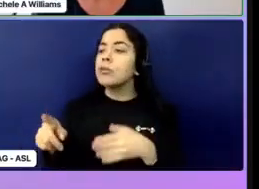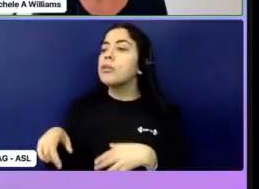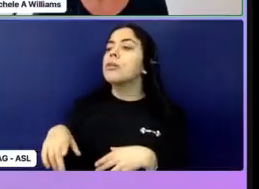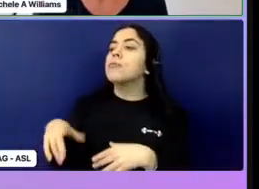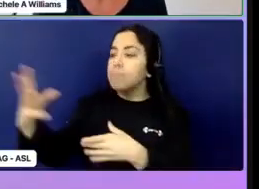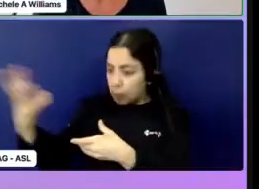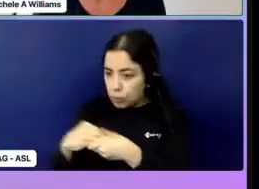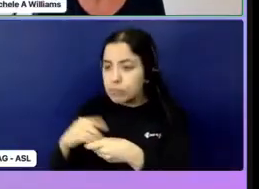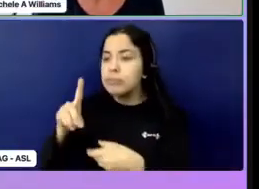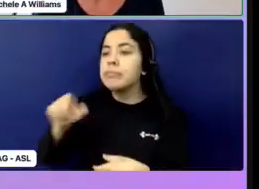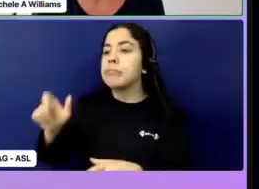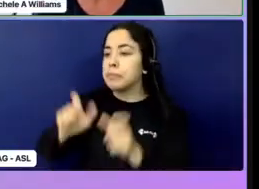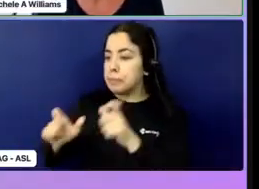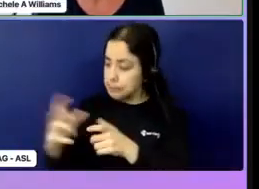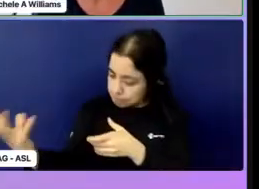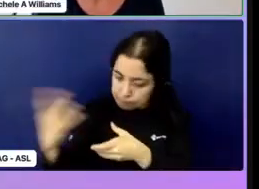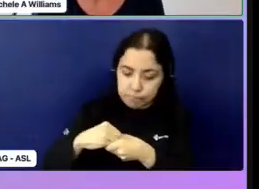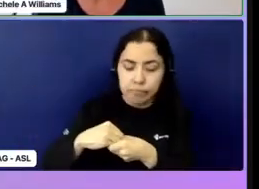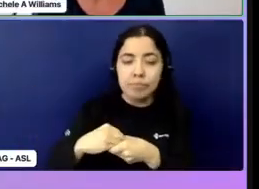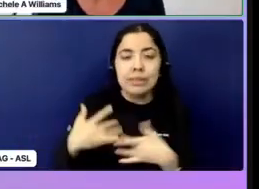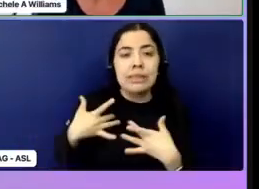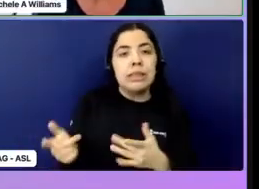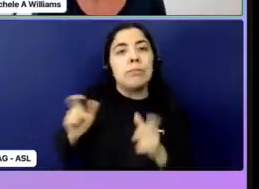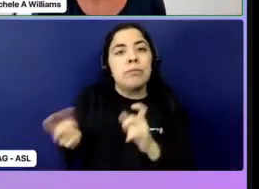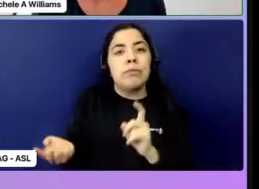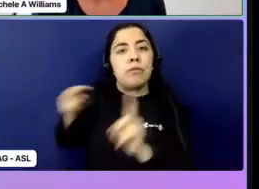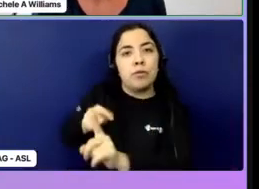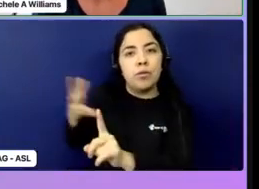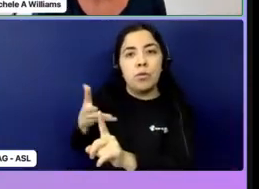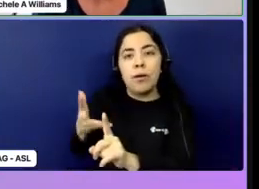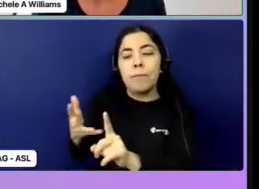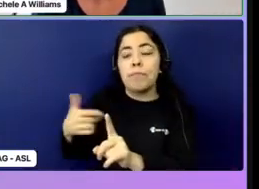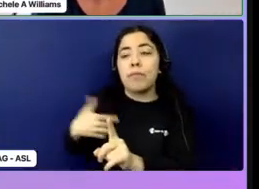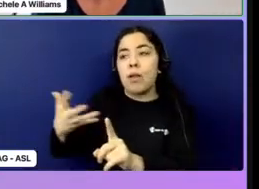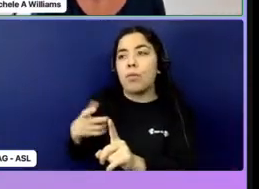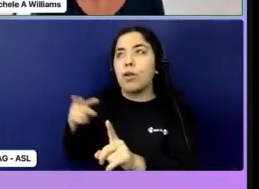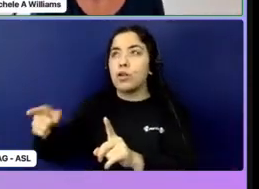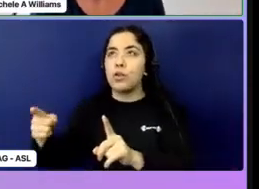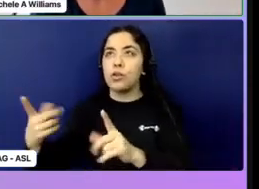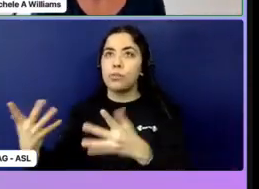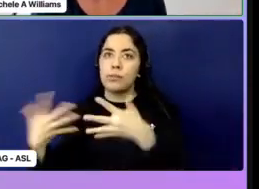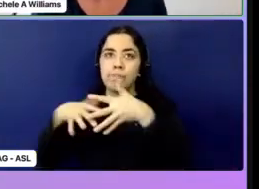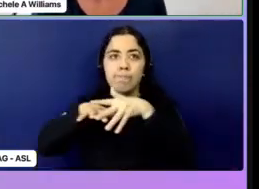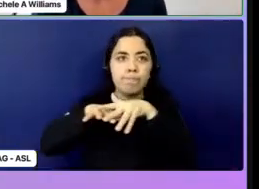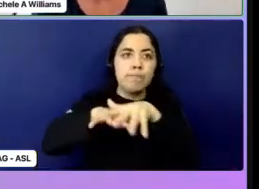by that, oftentimes when you see research that intentionally includes disabled people it's often